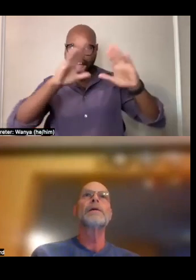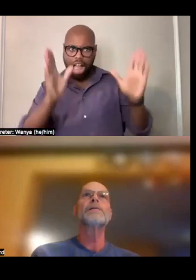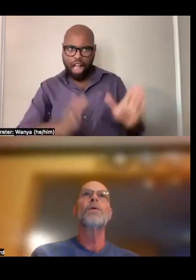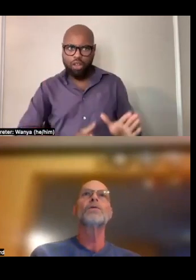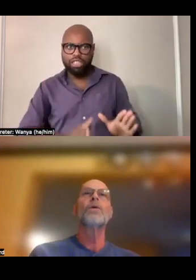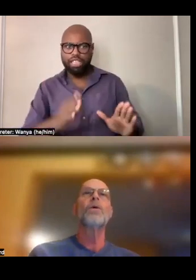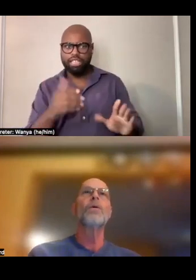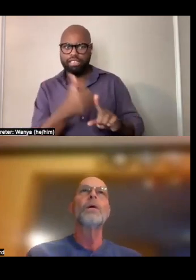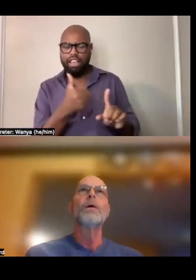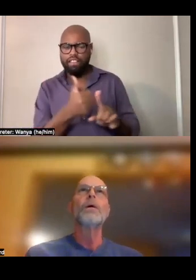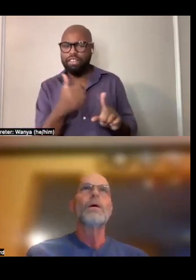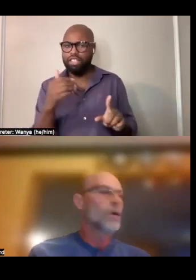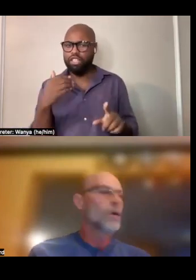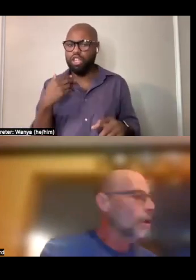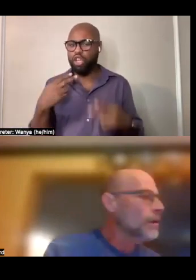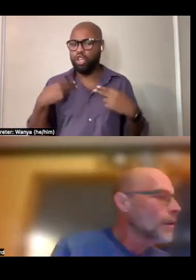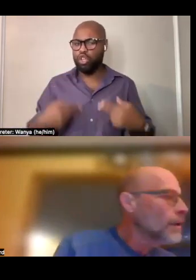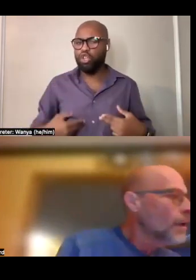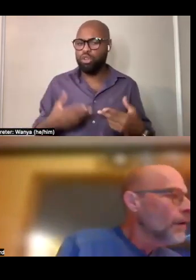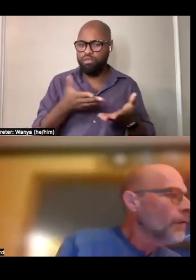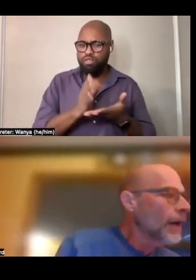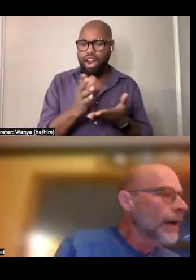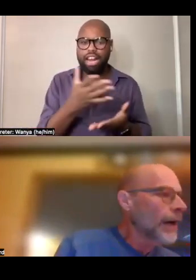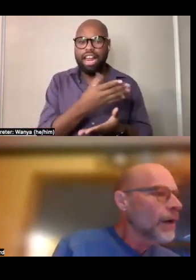a social good there.